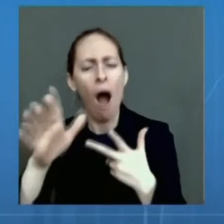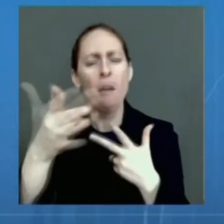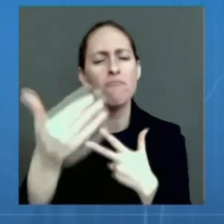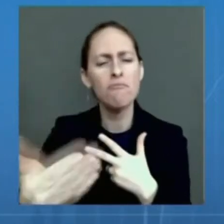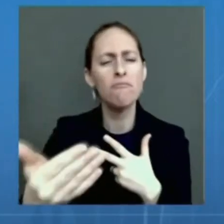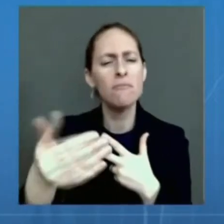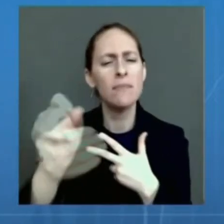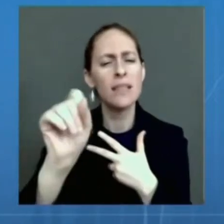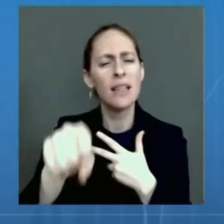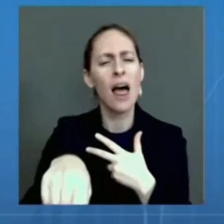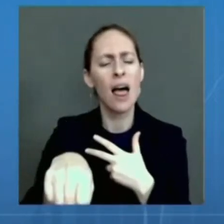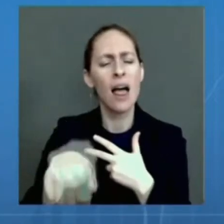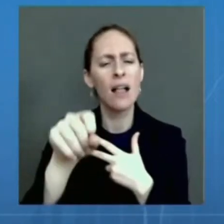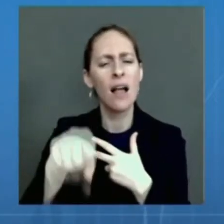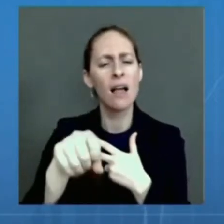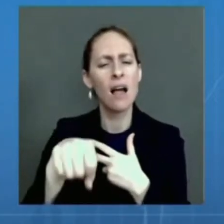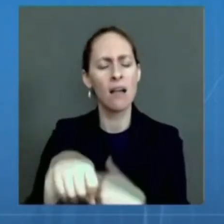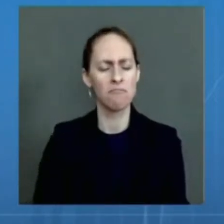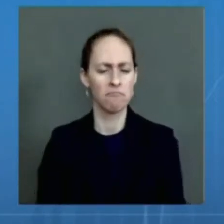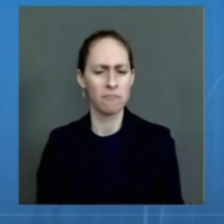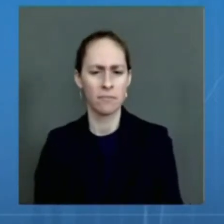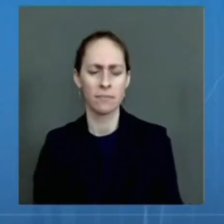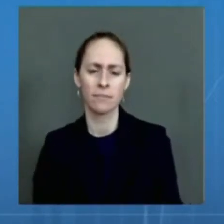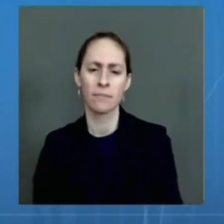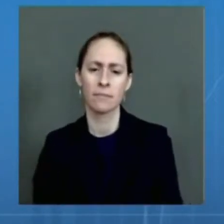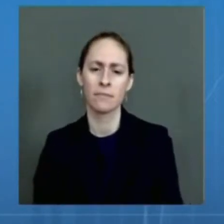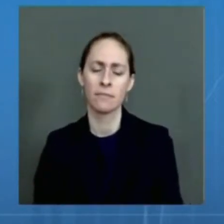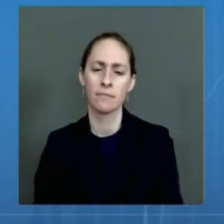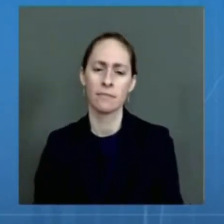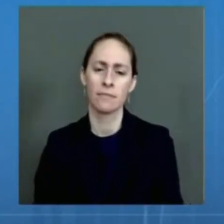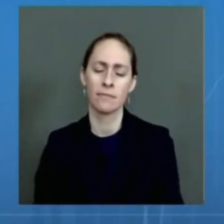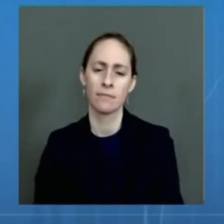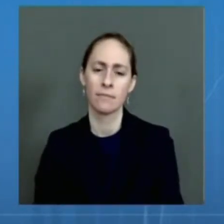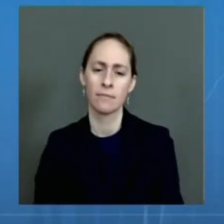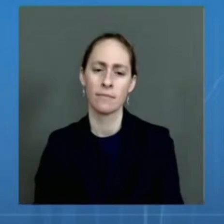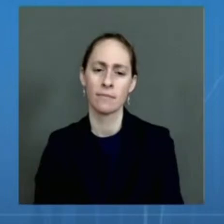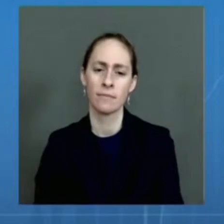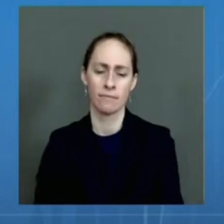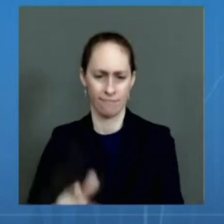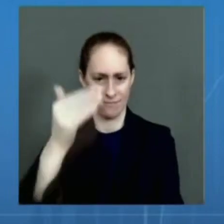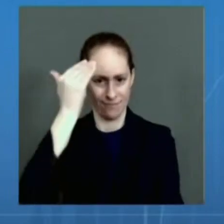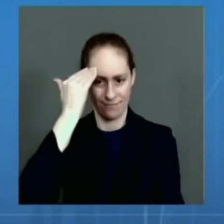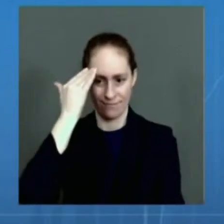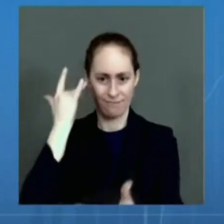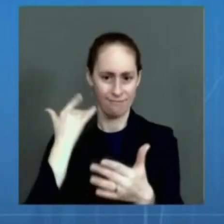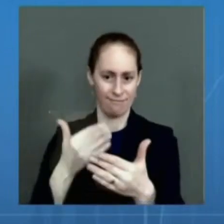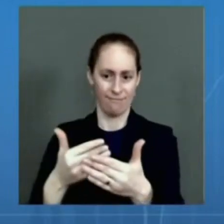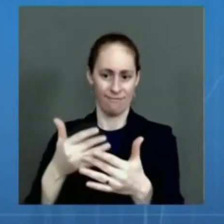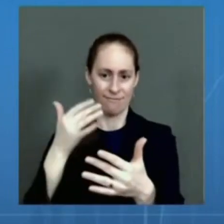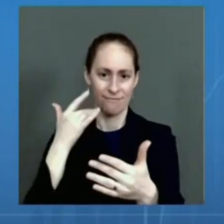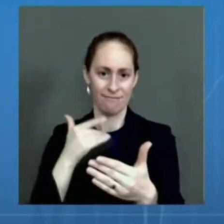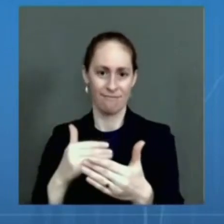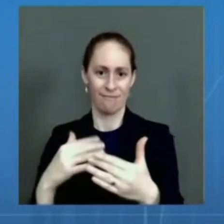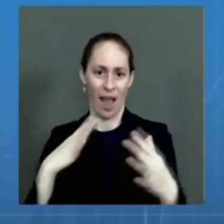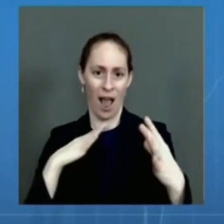SEASON WHEN MANY WILL BE GATHERING WITH THEIR LOVED ONES